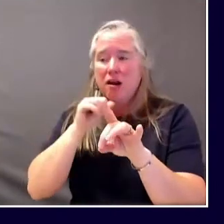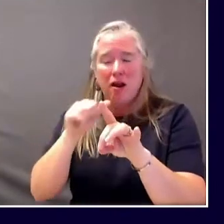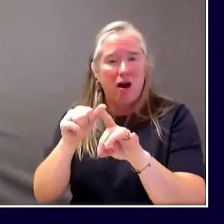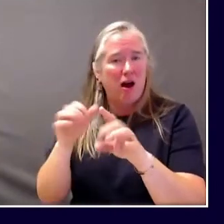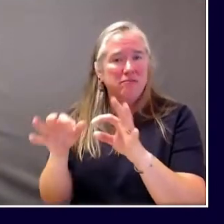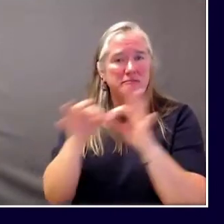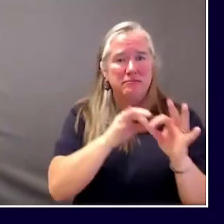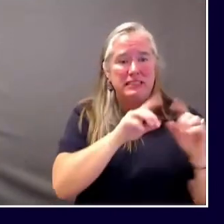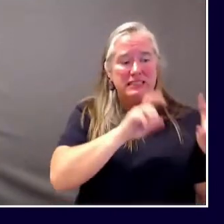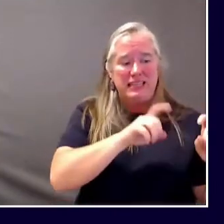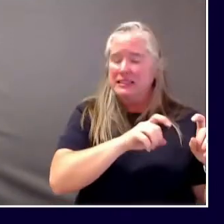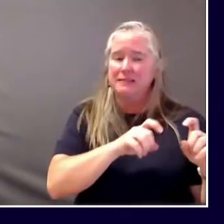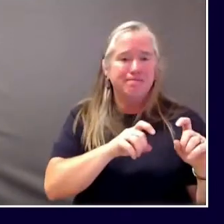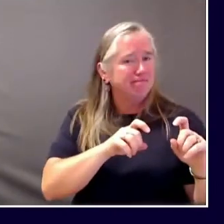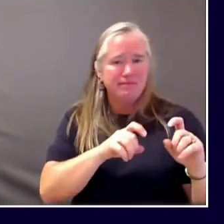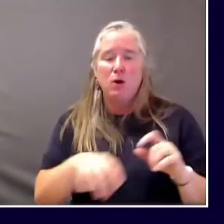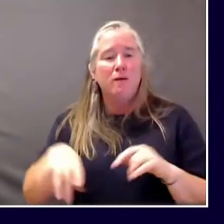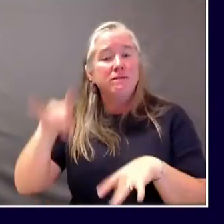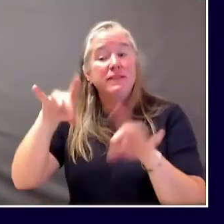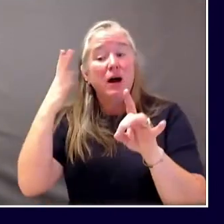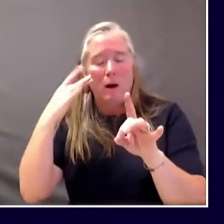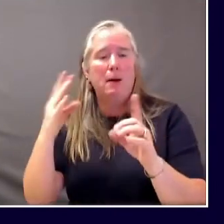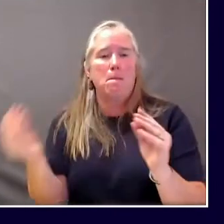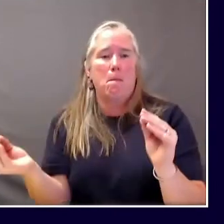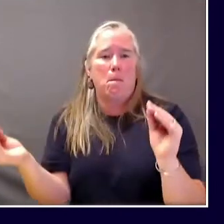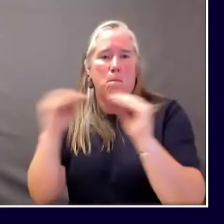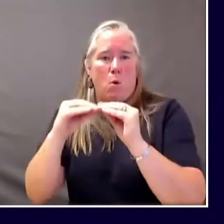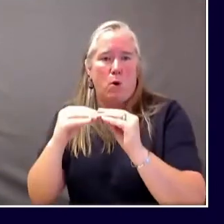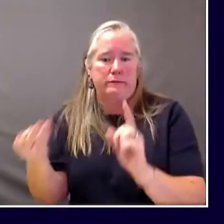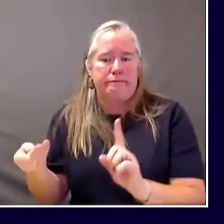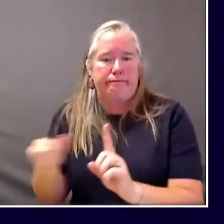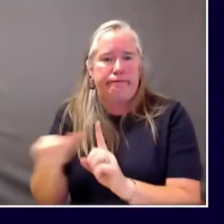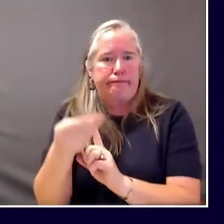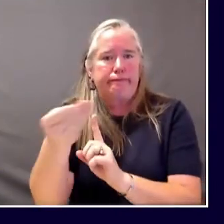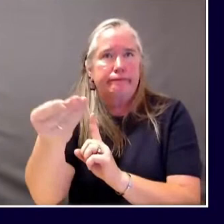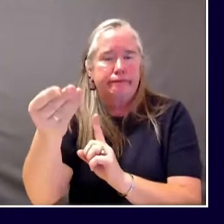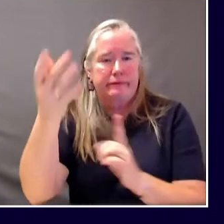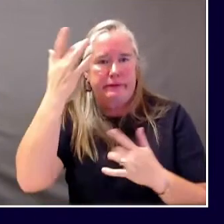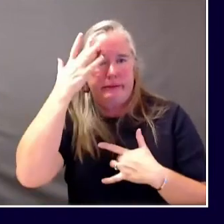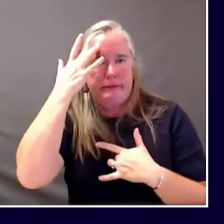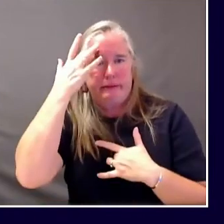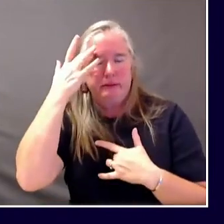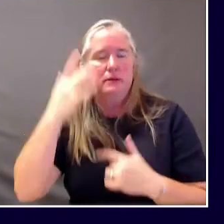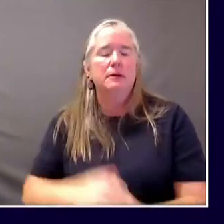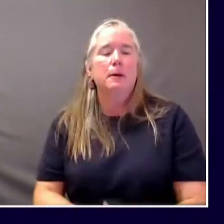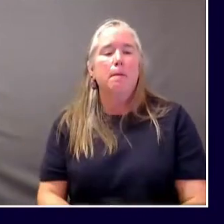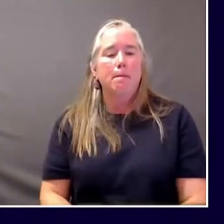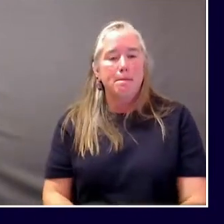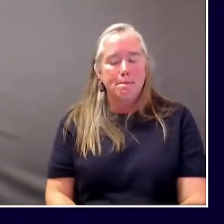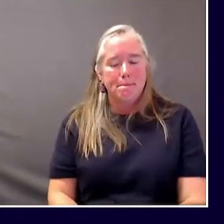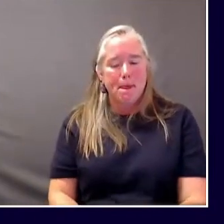there have been earlier time periods in there in the mail in